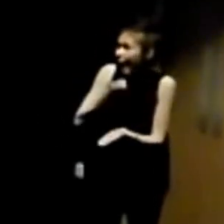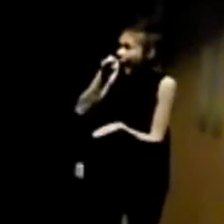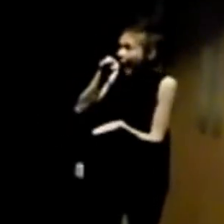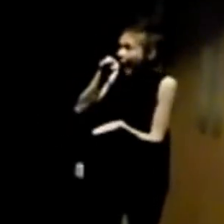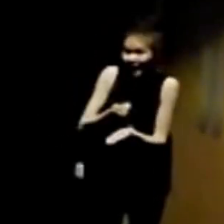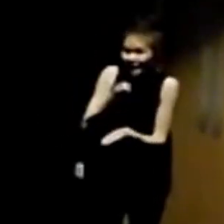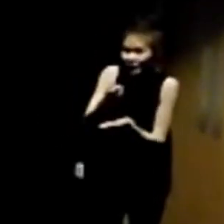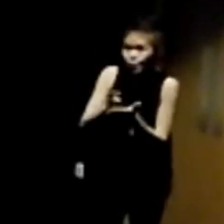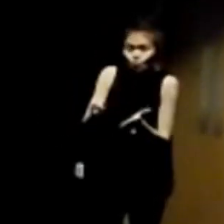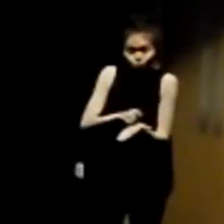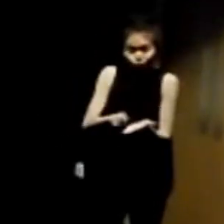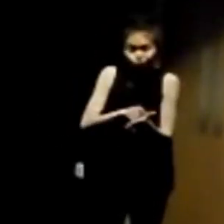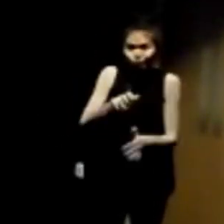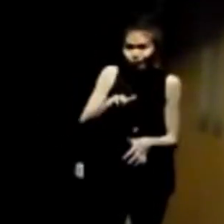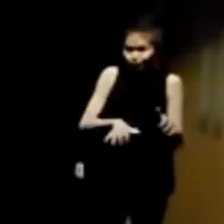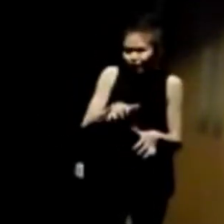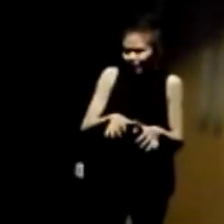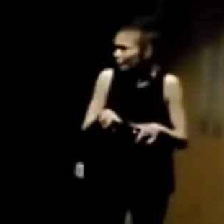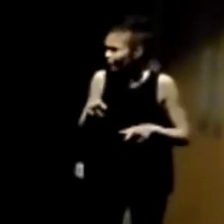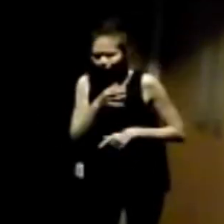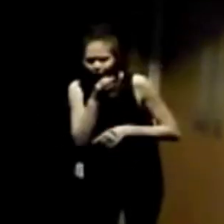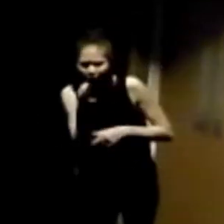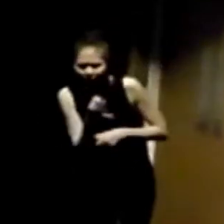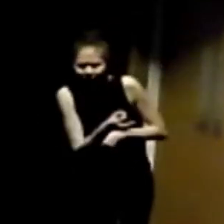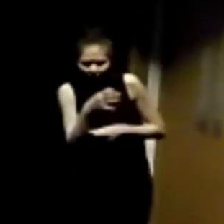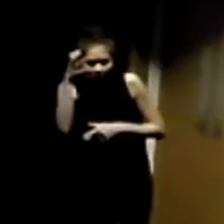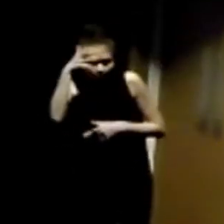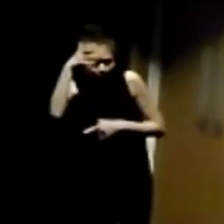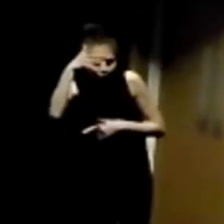LAUGHTER I really don't know. We haven't been asked to write anything yet, have we?